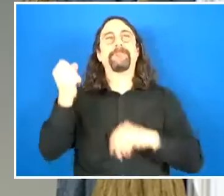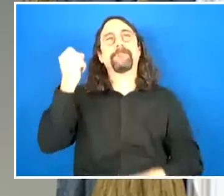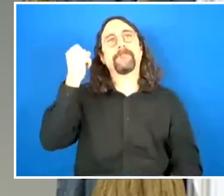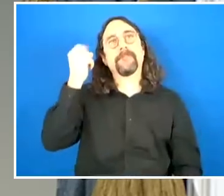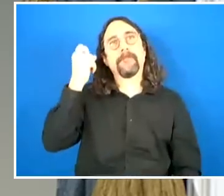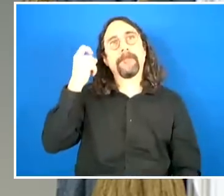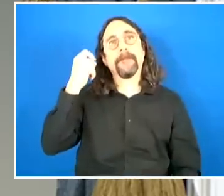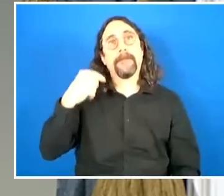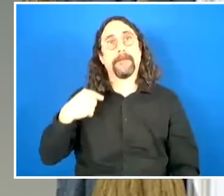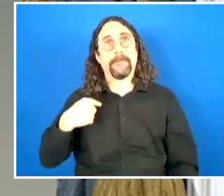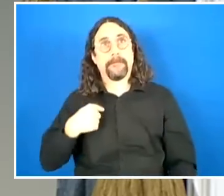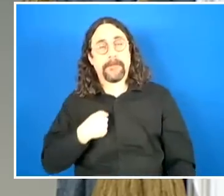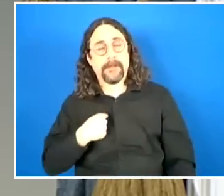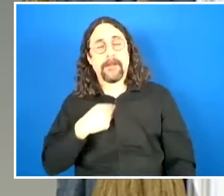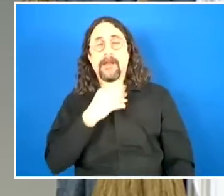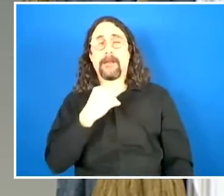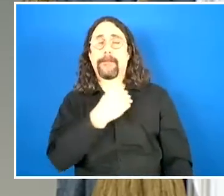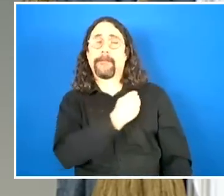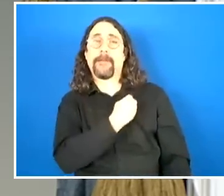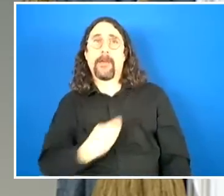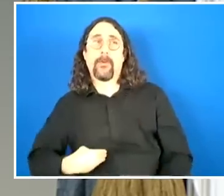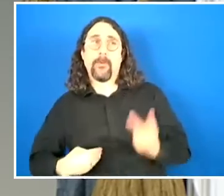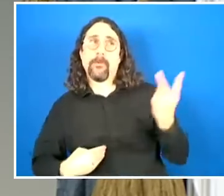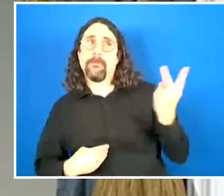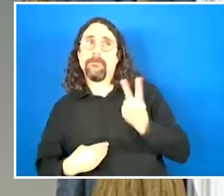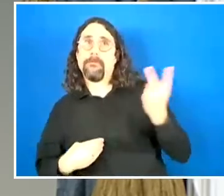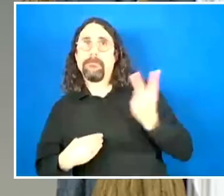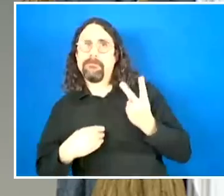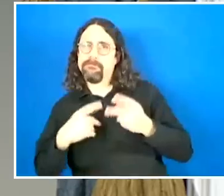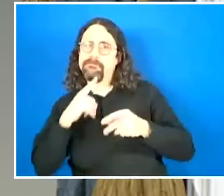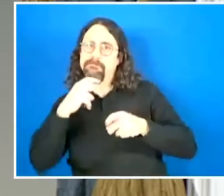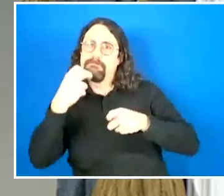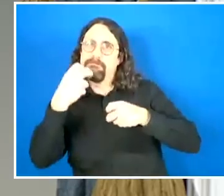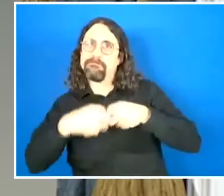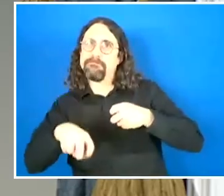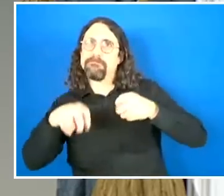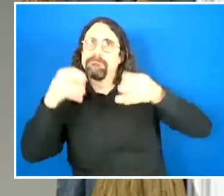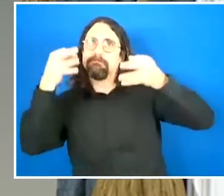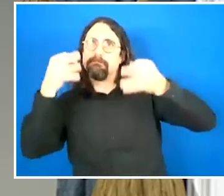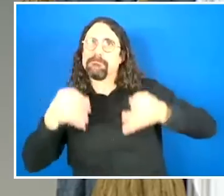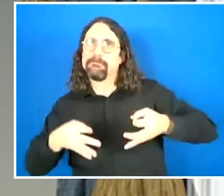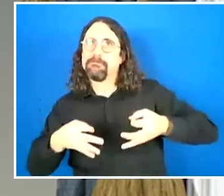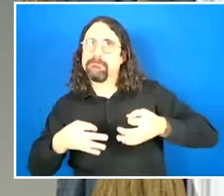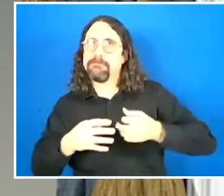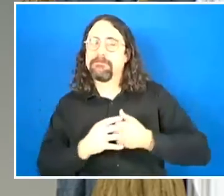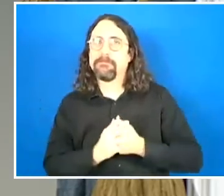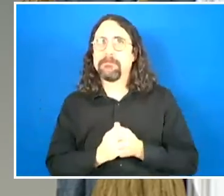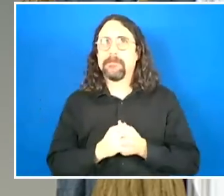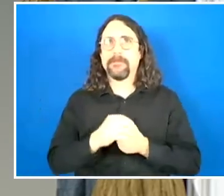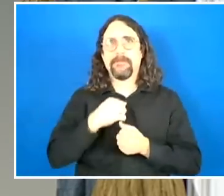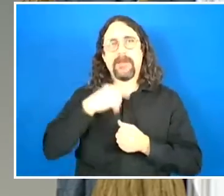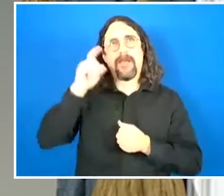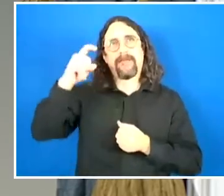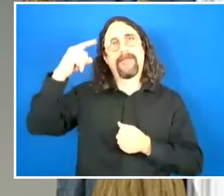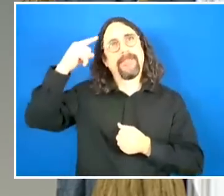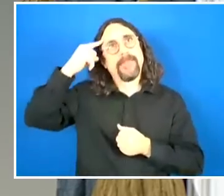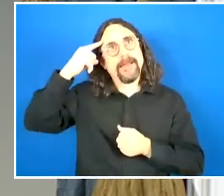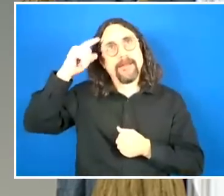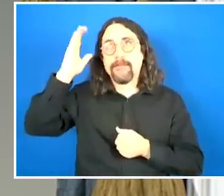INADVERTENTLY HARM STUDENTS WHEN THEY DECIDE TO DO THE NEXT THING IN THEIR CAREERS WT IT'S GOING TO COLLEGE, WHETHER IT'S A